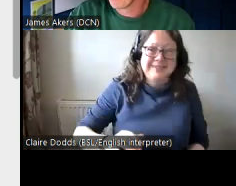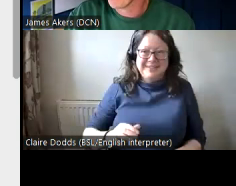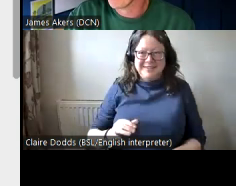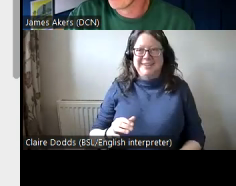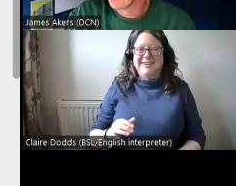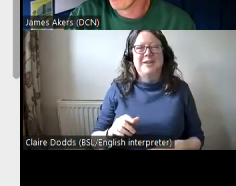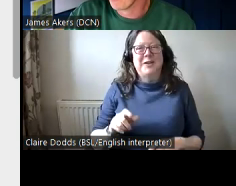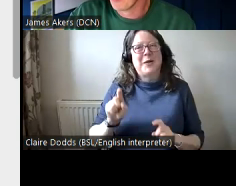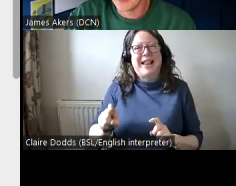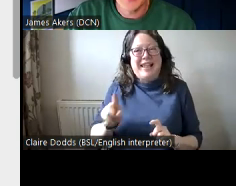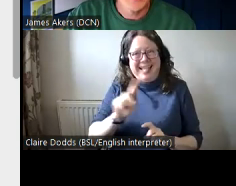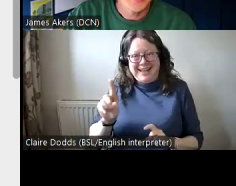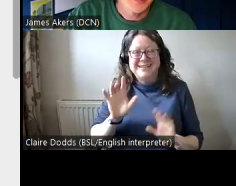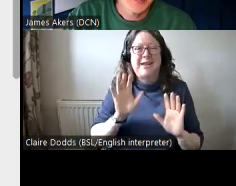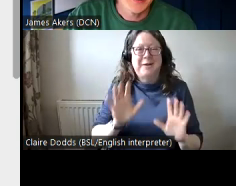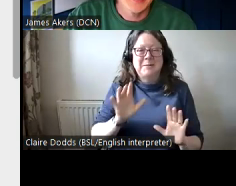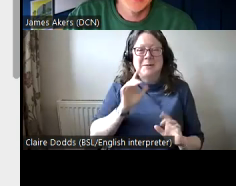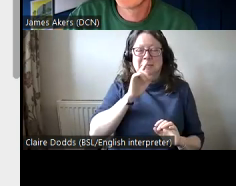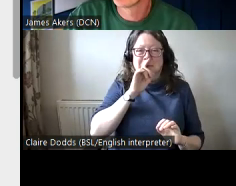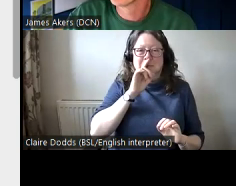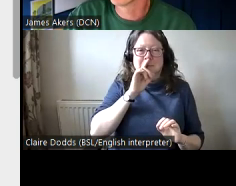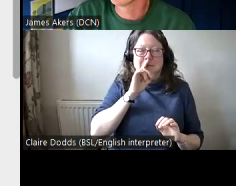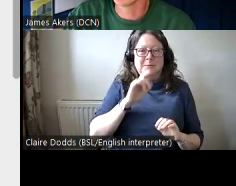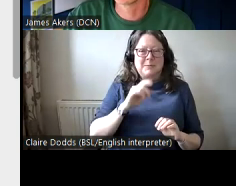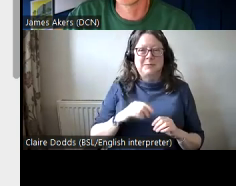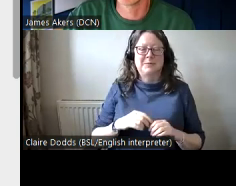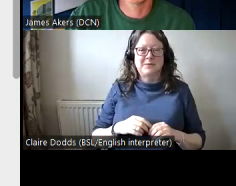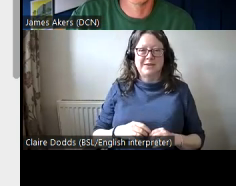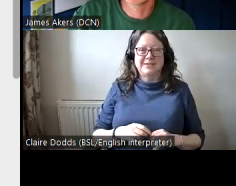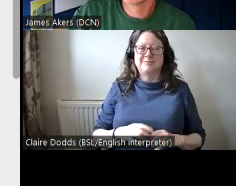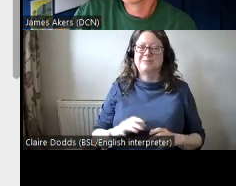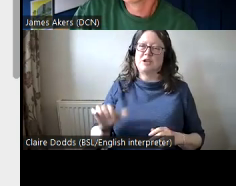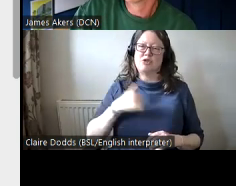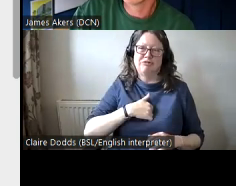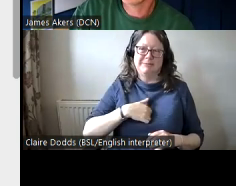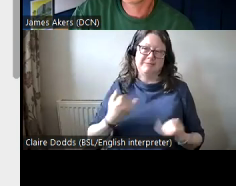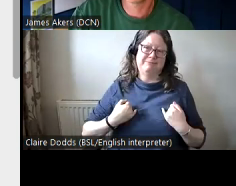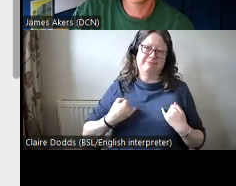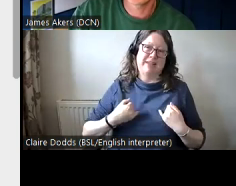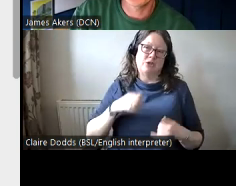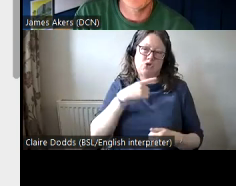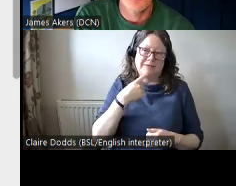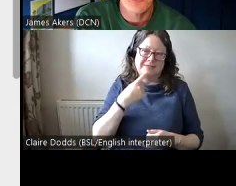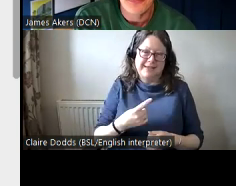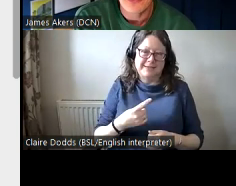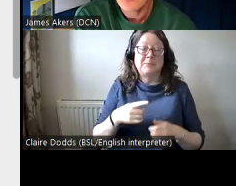I'm just going to switch my other one. Sorry, Dean, I should have mentioned that. This is the tool.